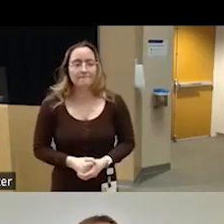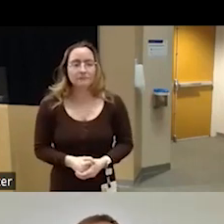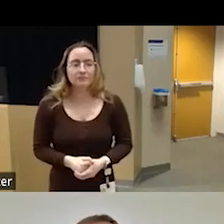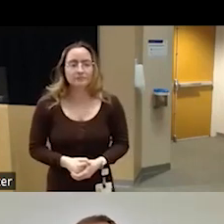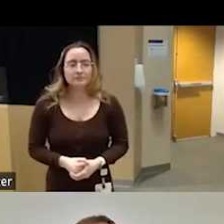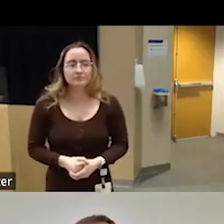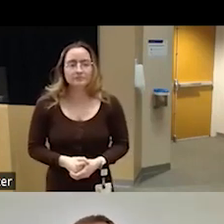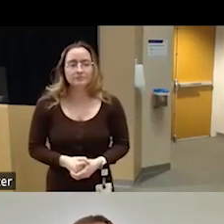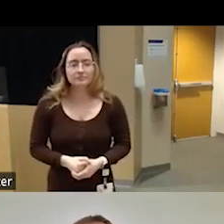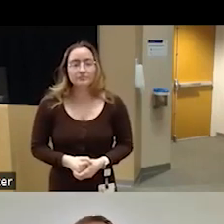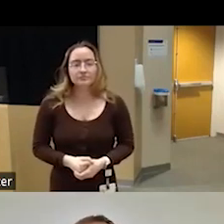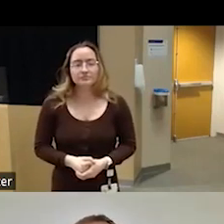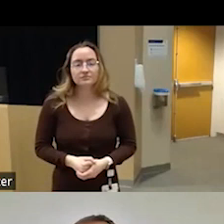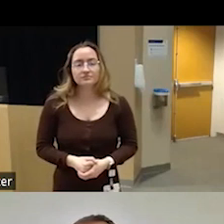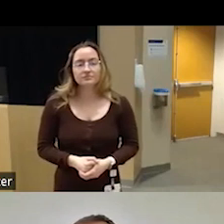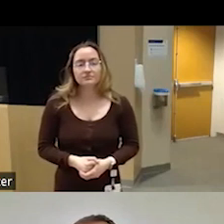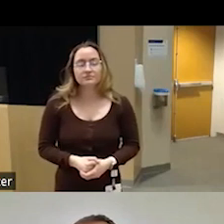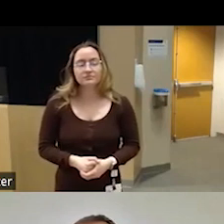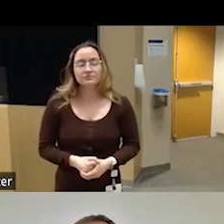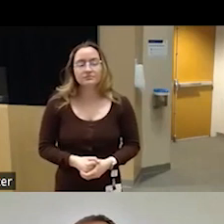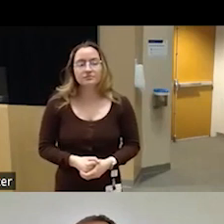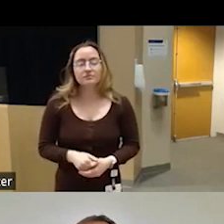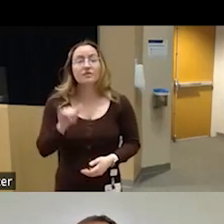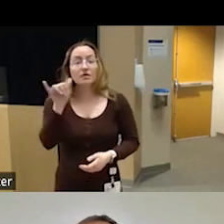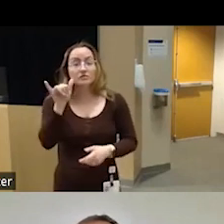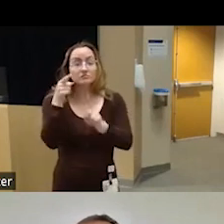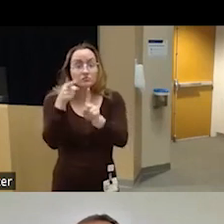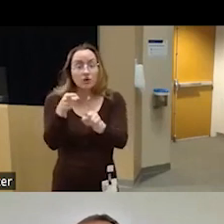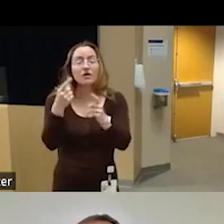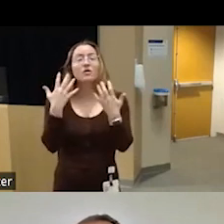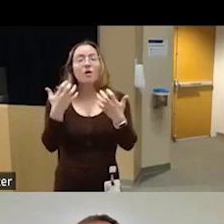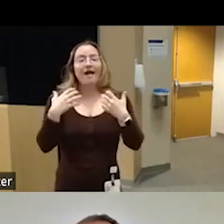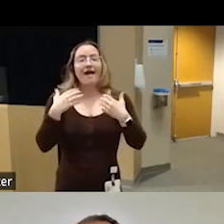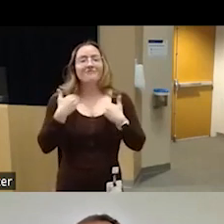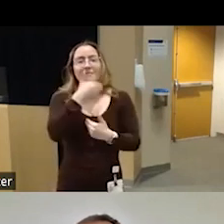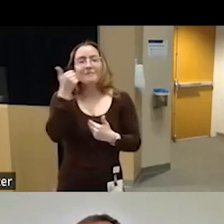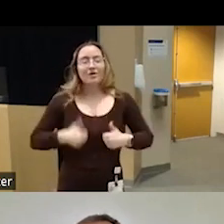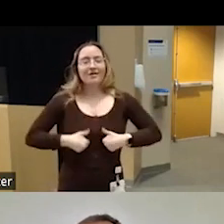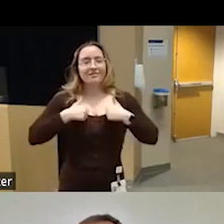people to have better lifestyle. On the right hand side Health policy is not good